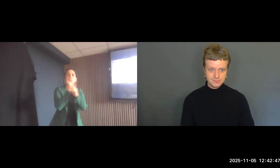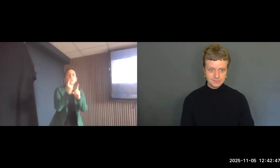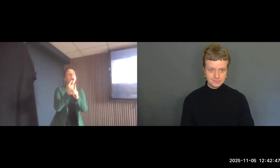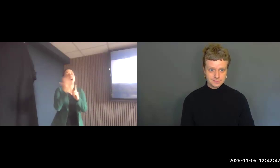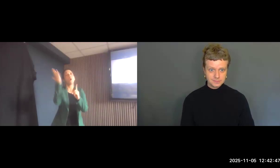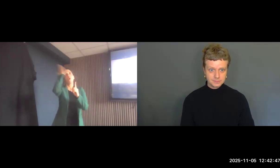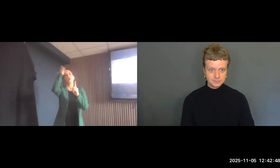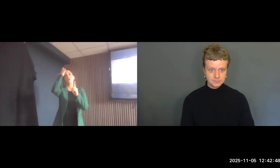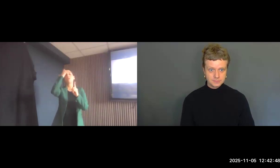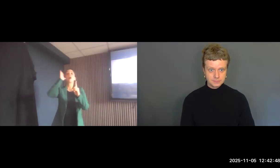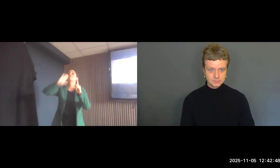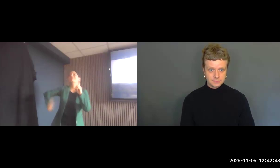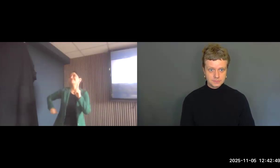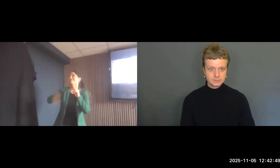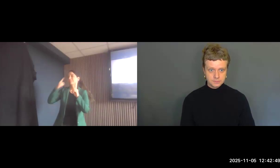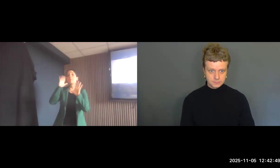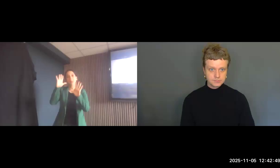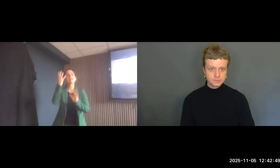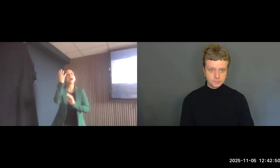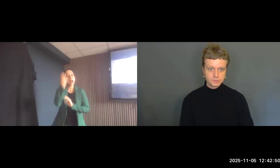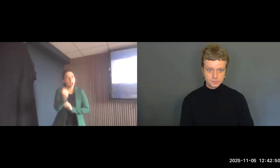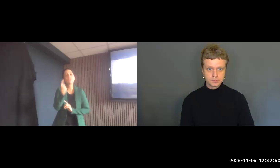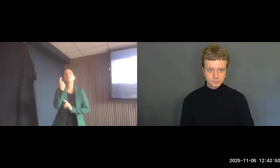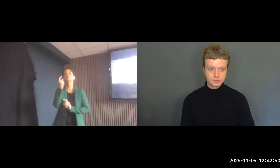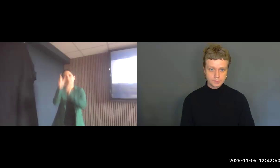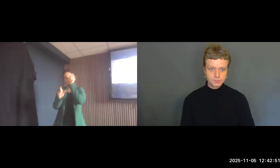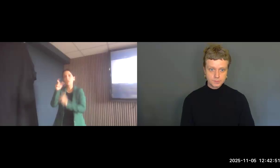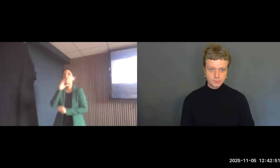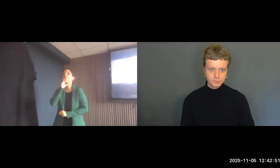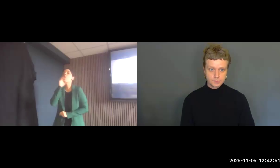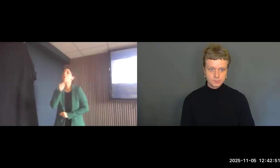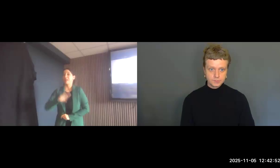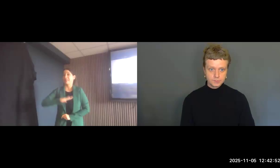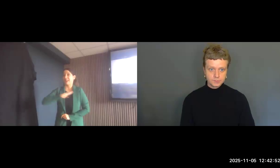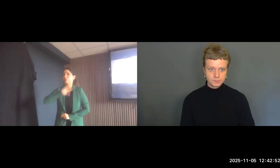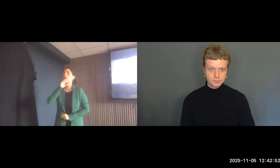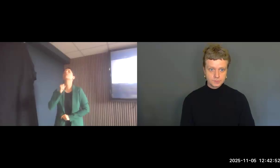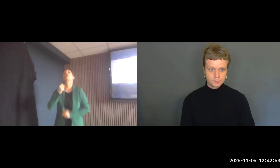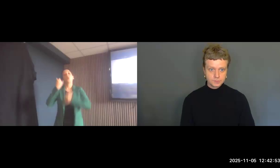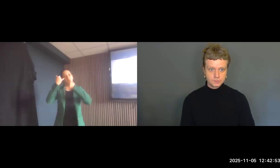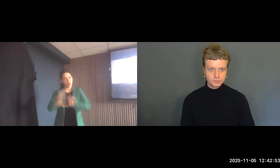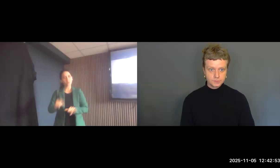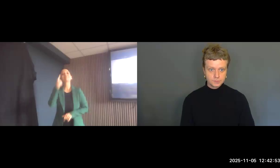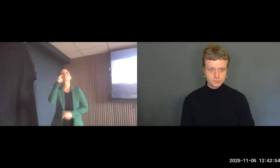Familiarity with those signs, because those signs are used a lot. That means that there's maybe not necessarily the effort.